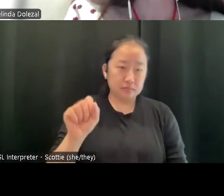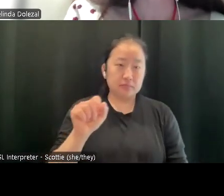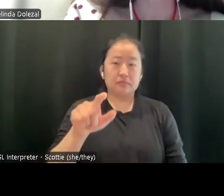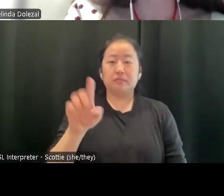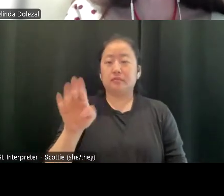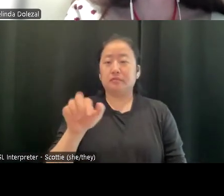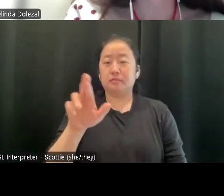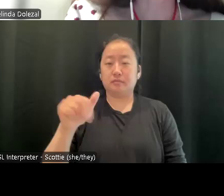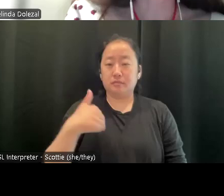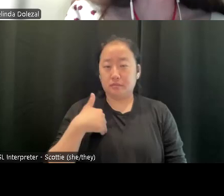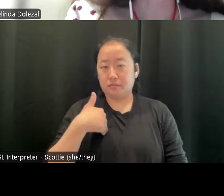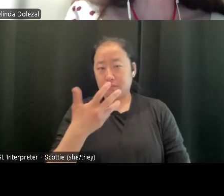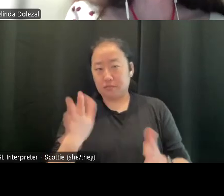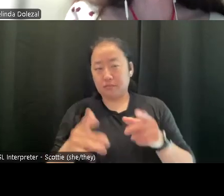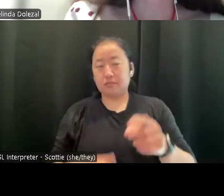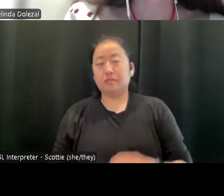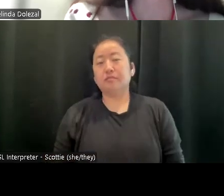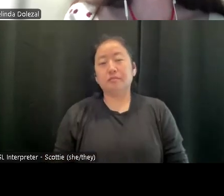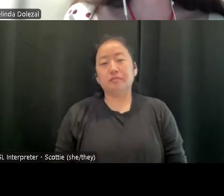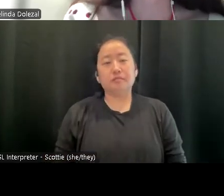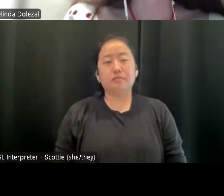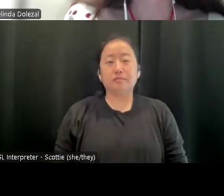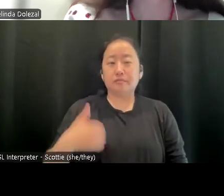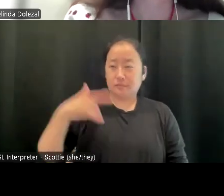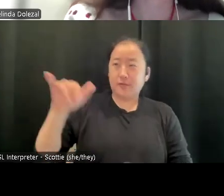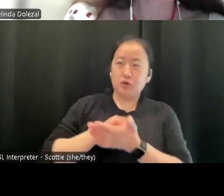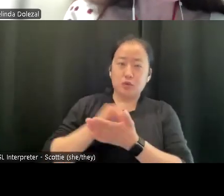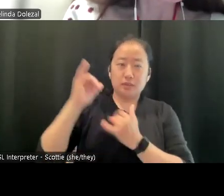some of which are also available in New York, Agrability is one.